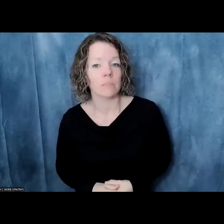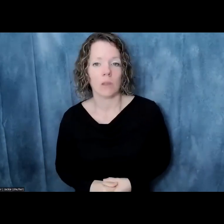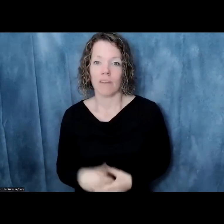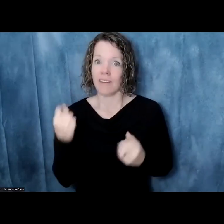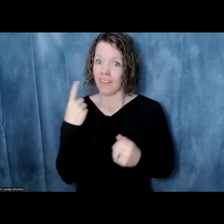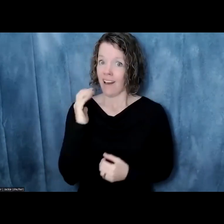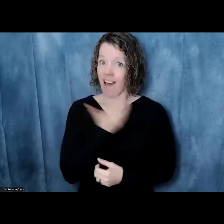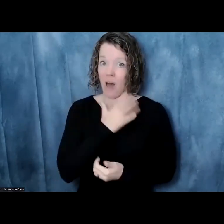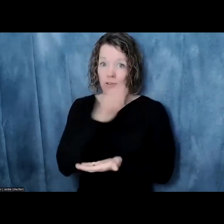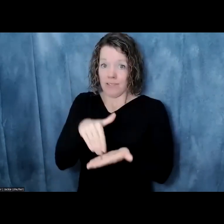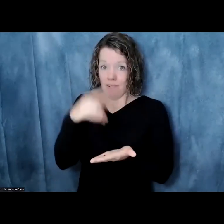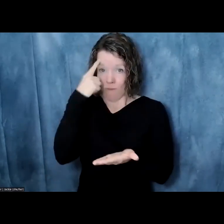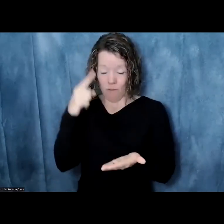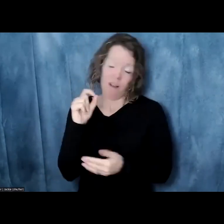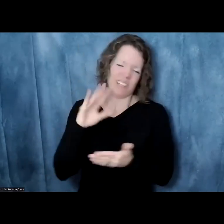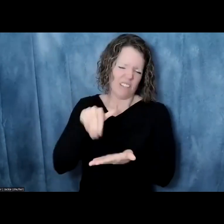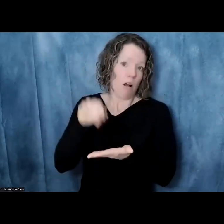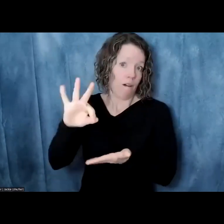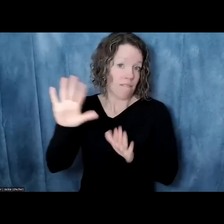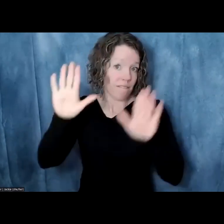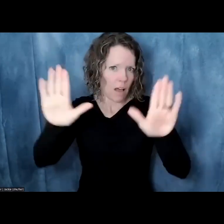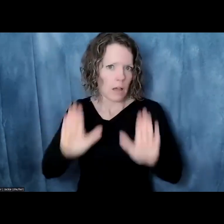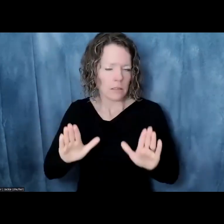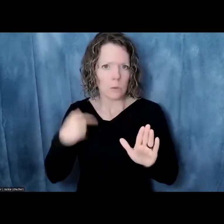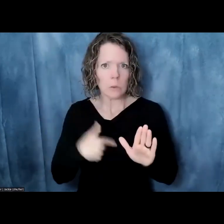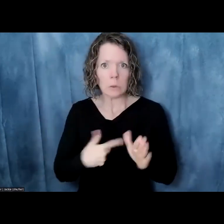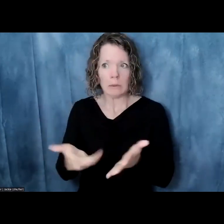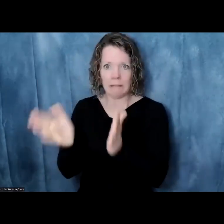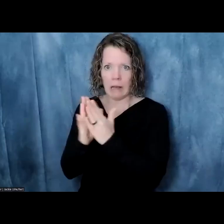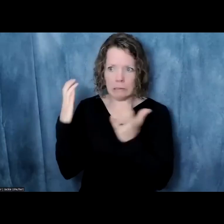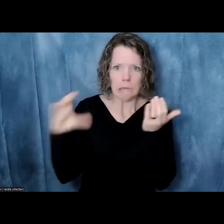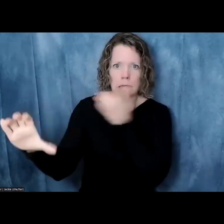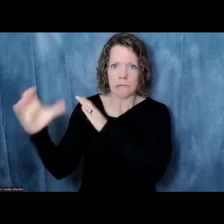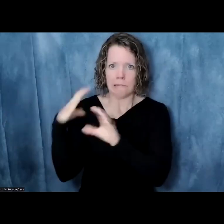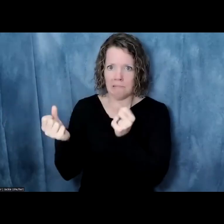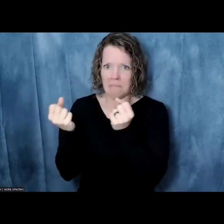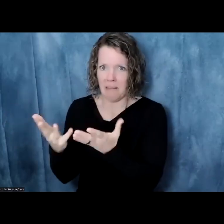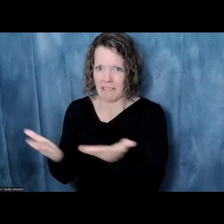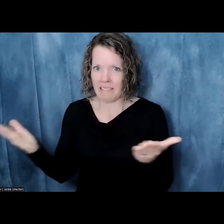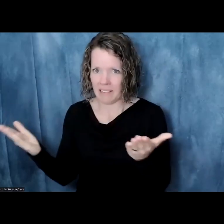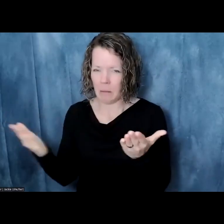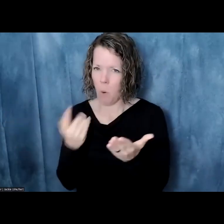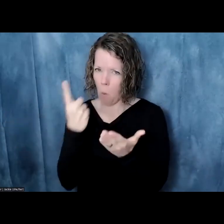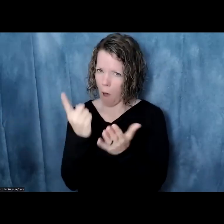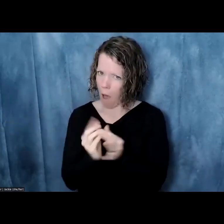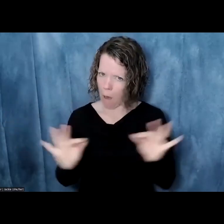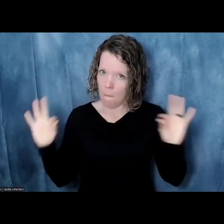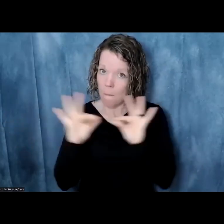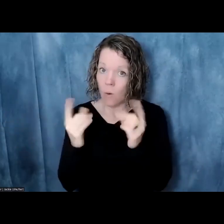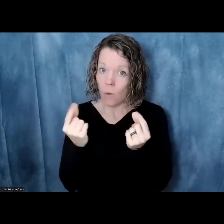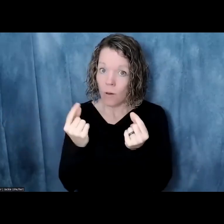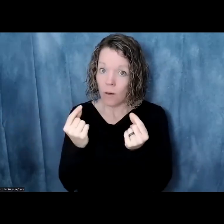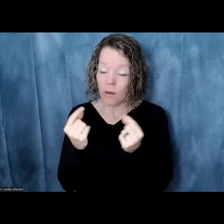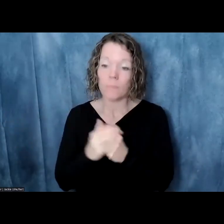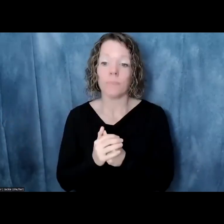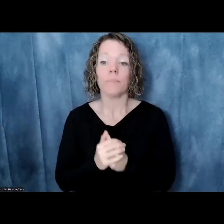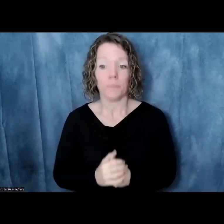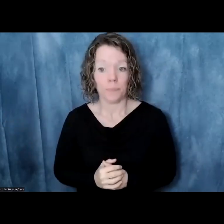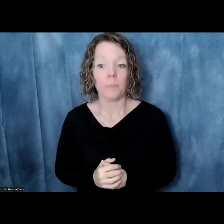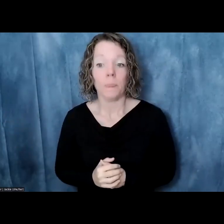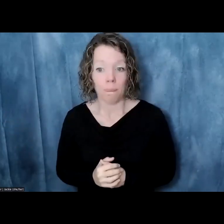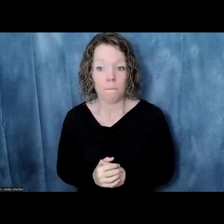to me, one is that we facilitate the rapid translation and dissemination of research findings